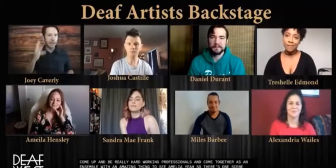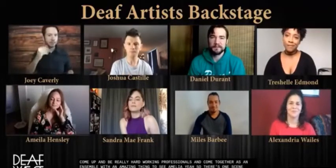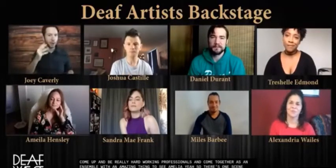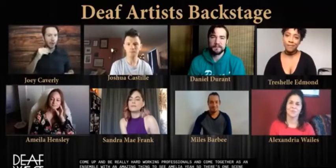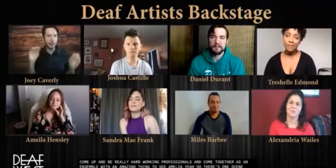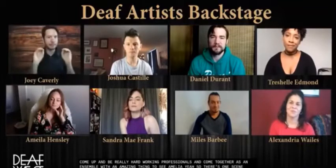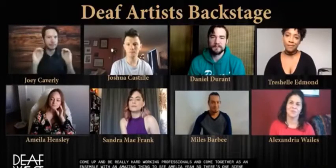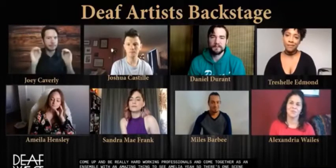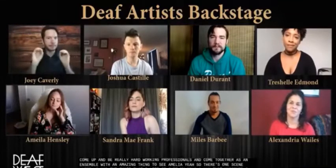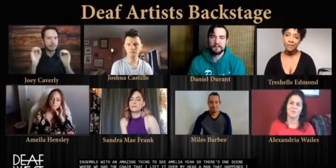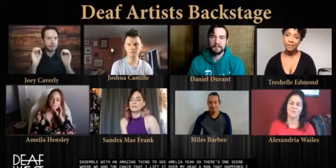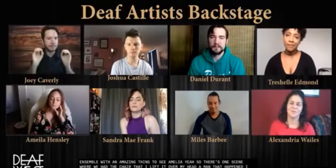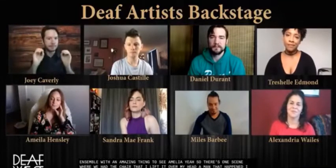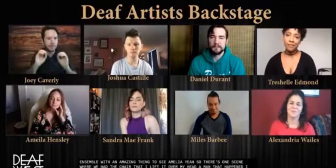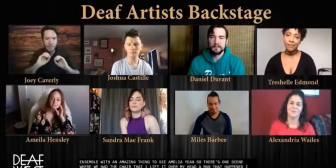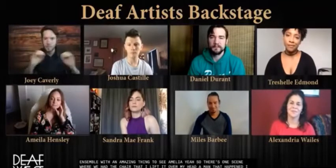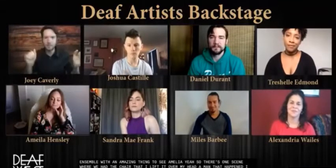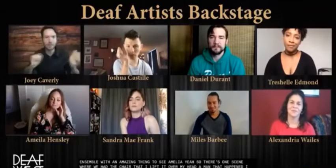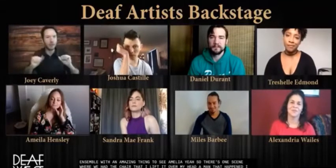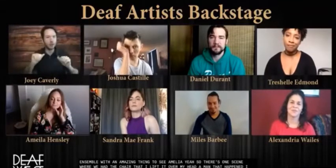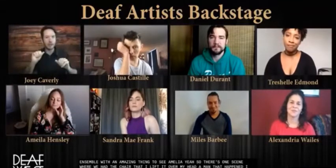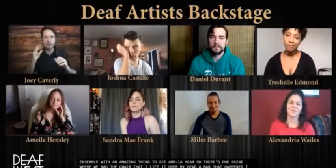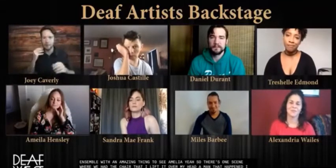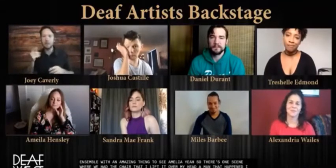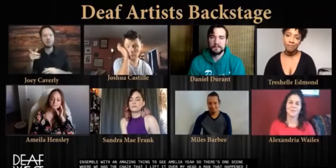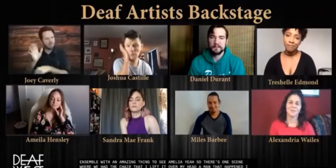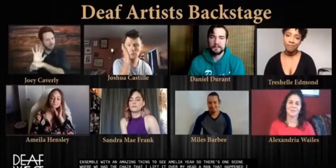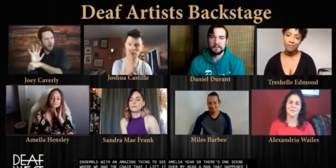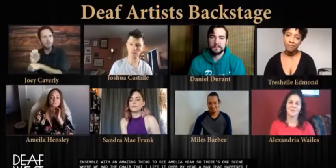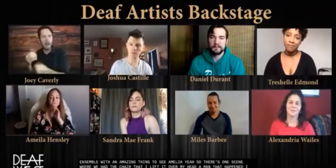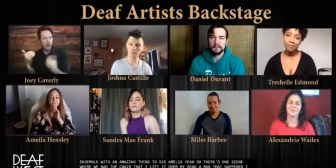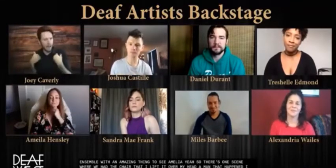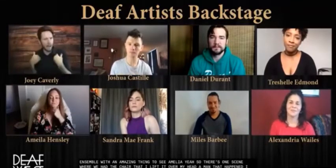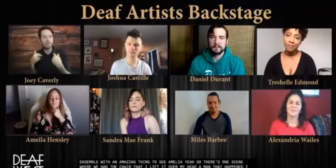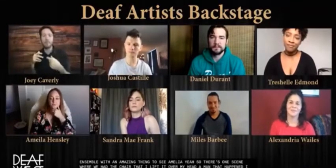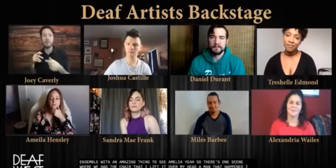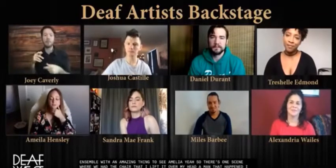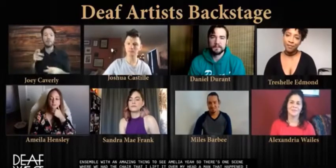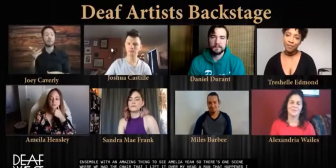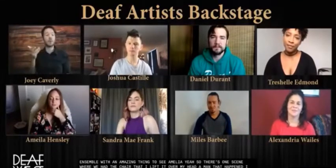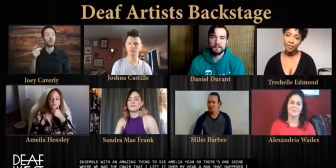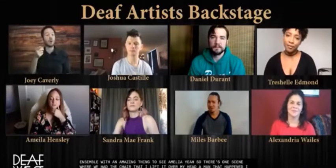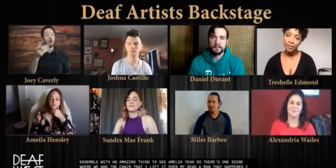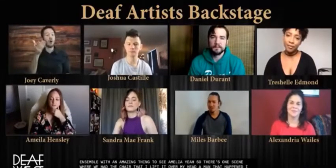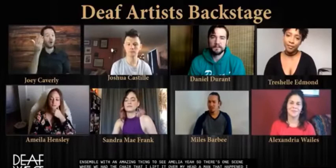You mentioned before that you had no theatrical experience before this show. You have some film experience.